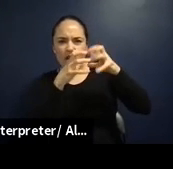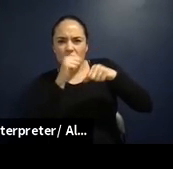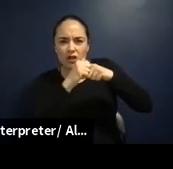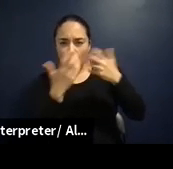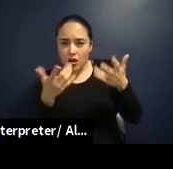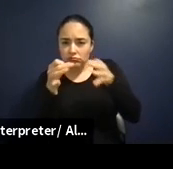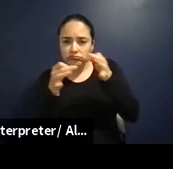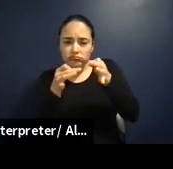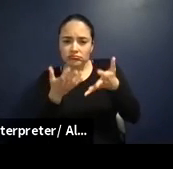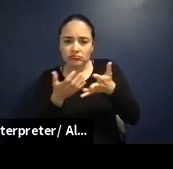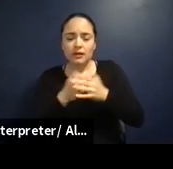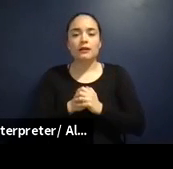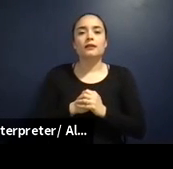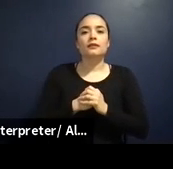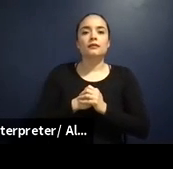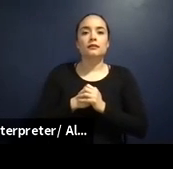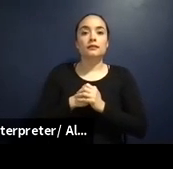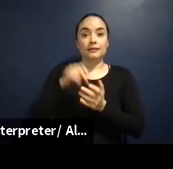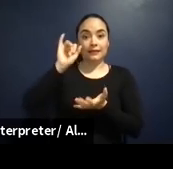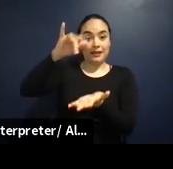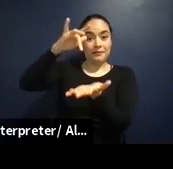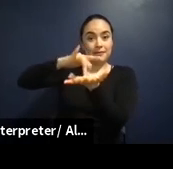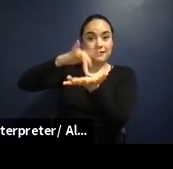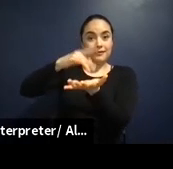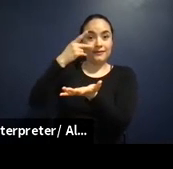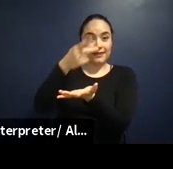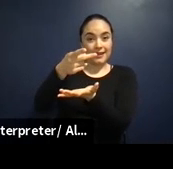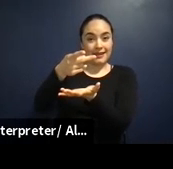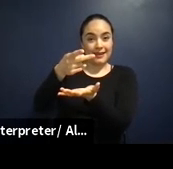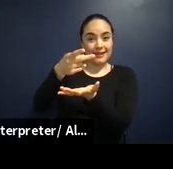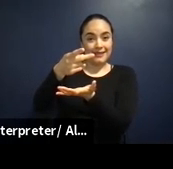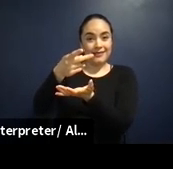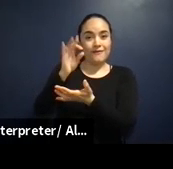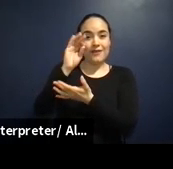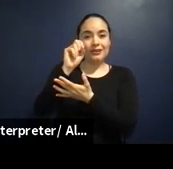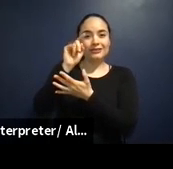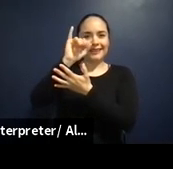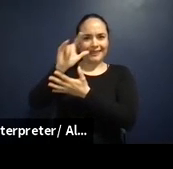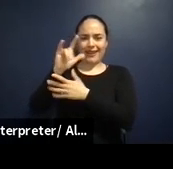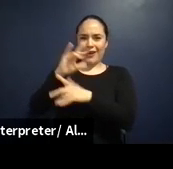middle there, I would imagine. [Sarah]: Yeah. [Kim]: I didn't know Minecraft had fossils, that's really cool. [Sarah]: It does.